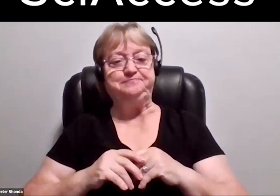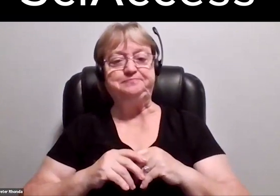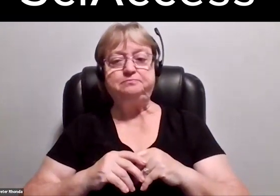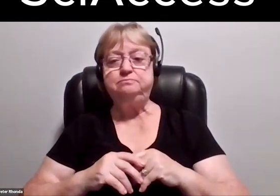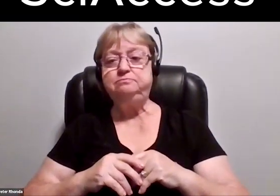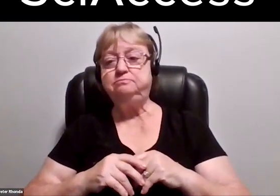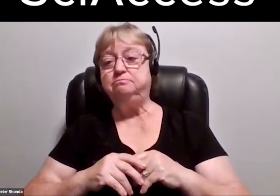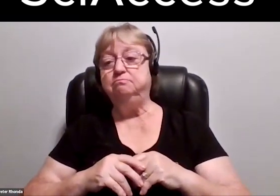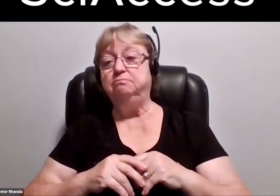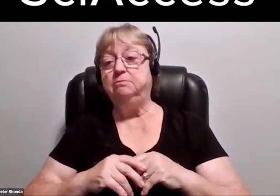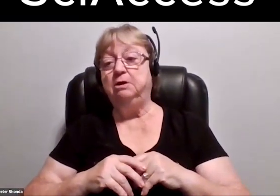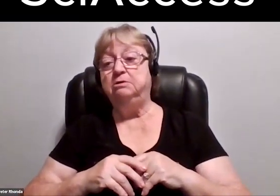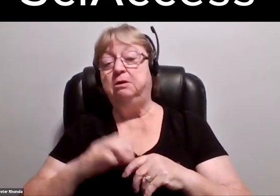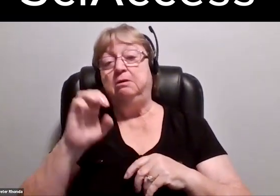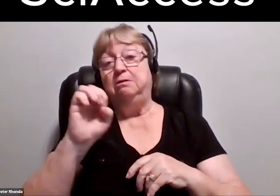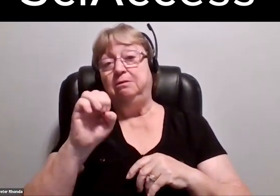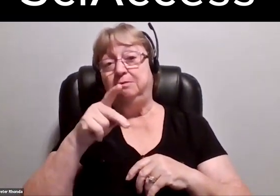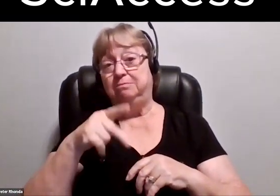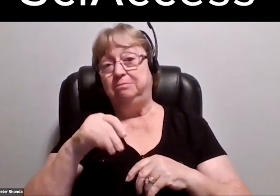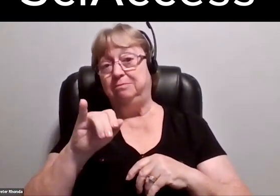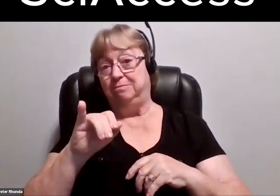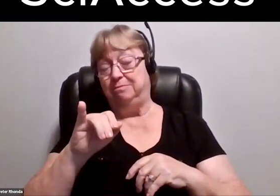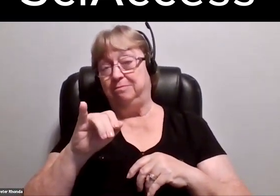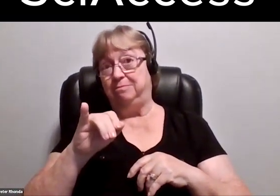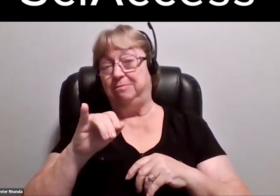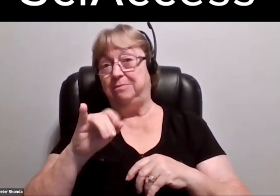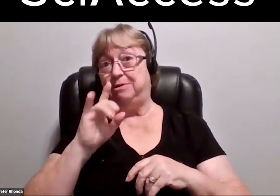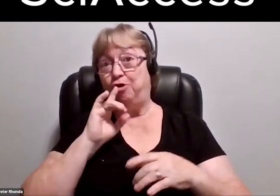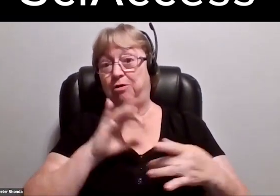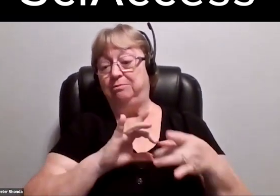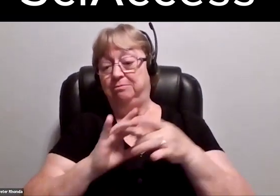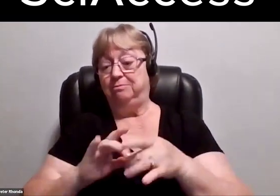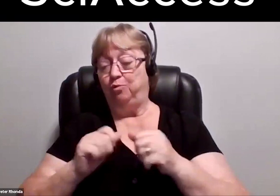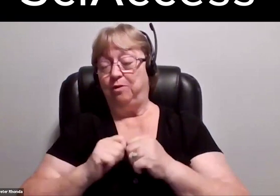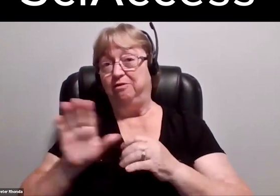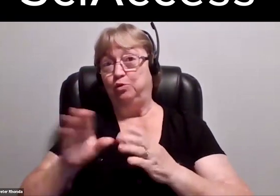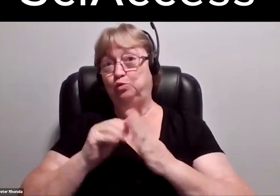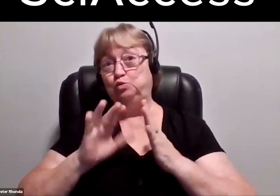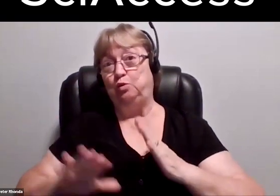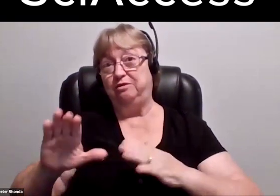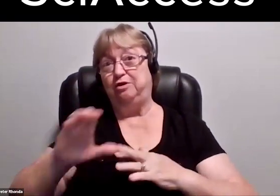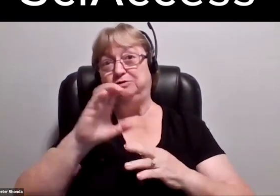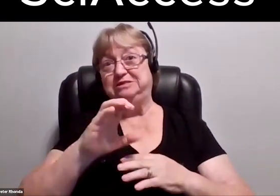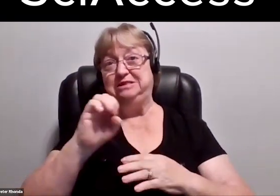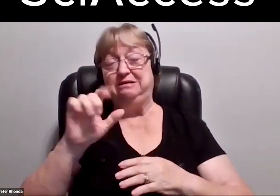Our EPIs are coupled to the student STEM CELs, which employ various hands-on activities,